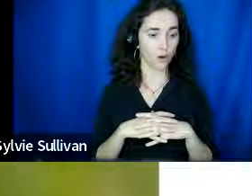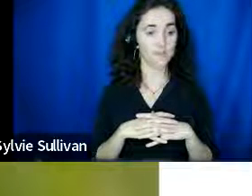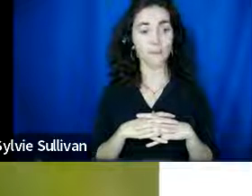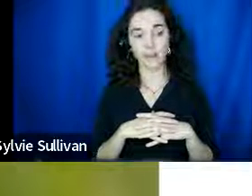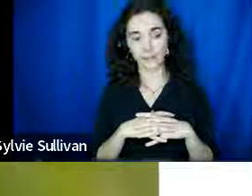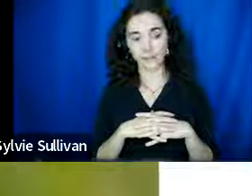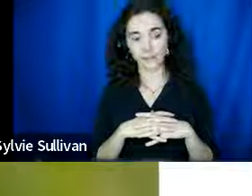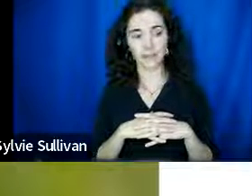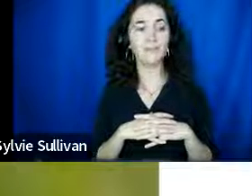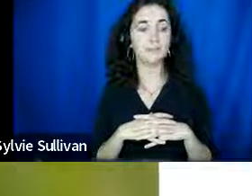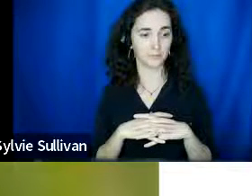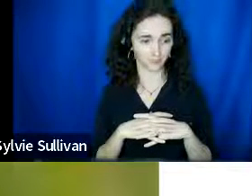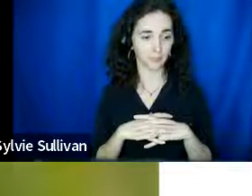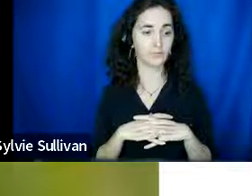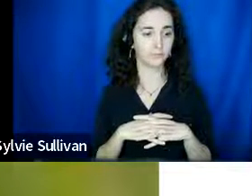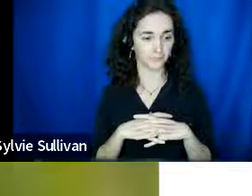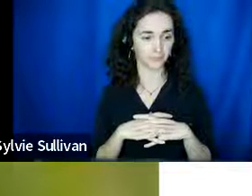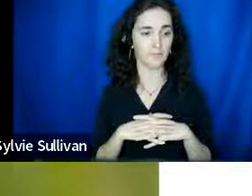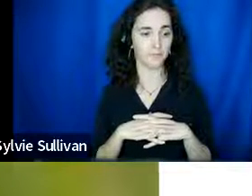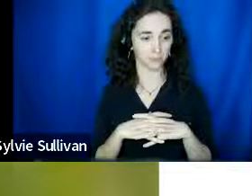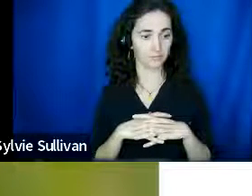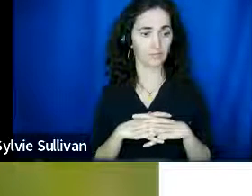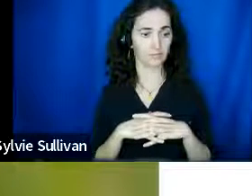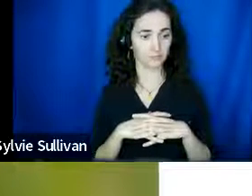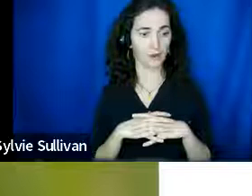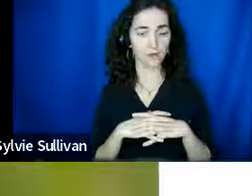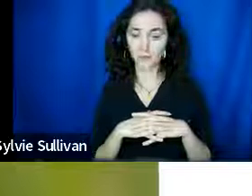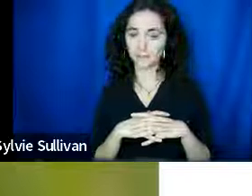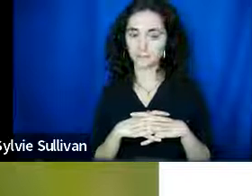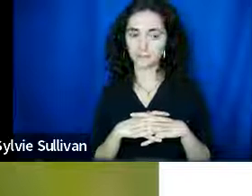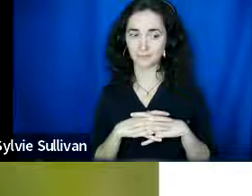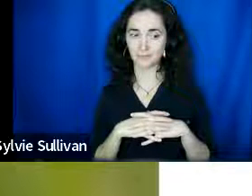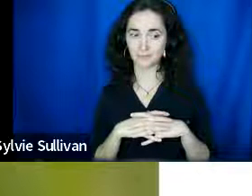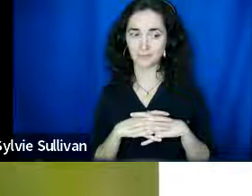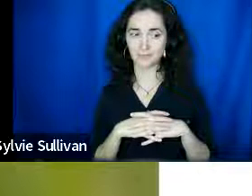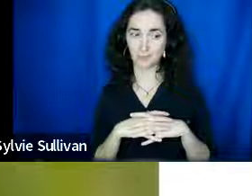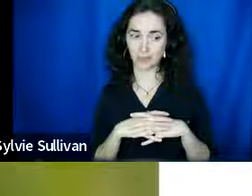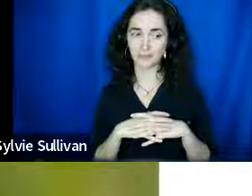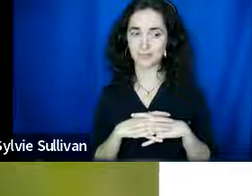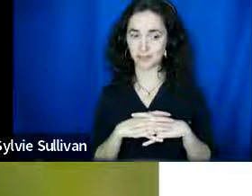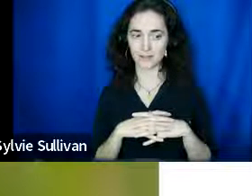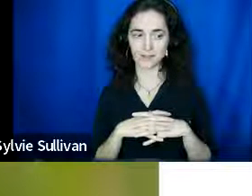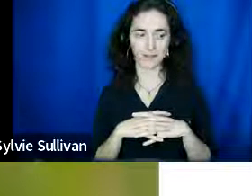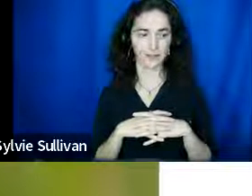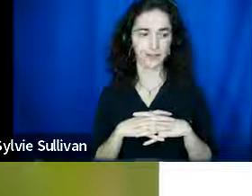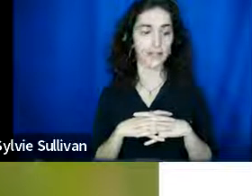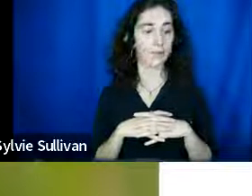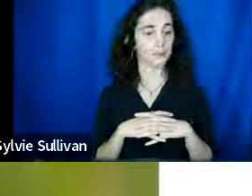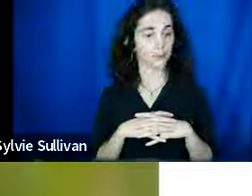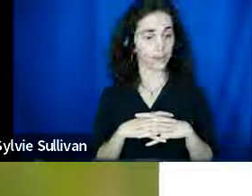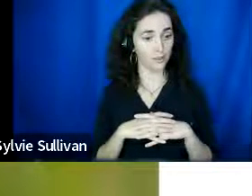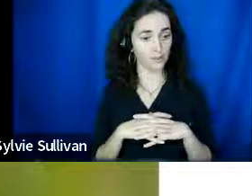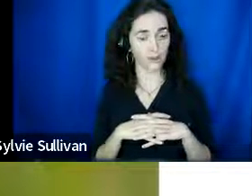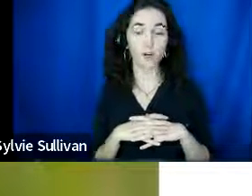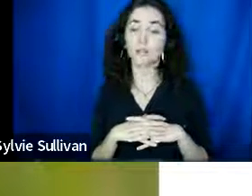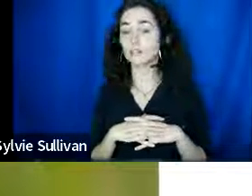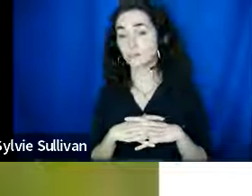True, false depends. Okay, depends. Yes, it depends on the level of language.